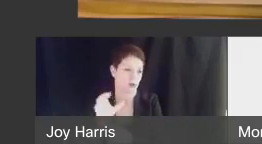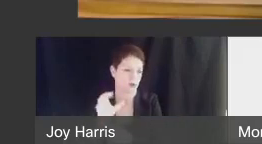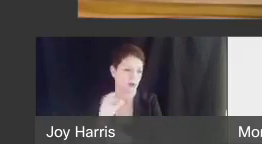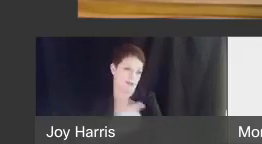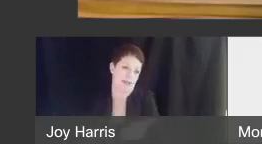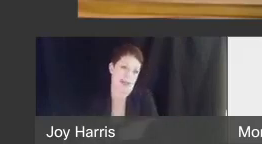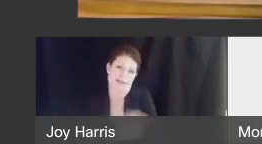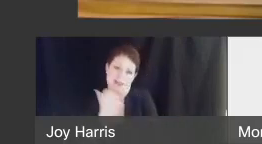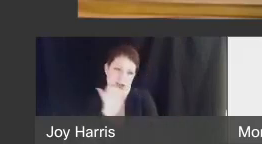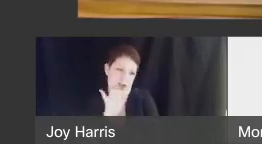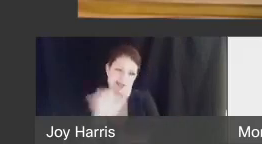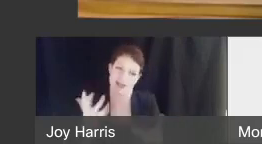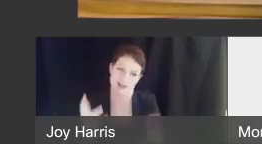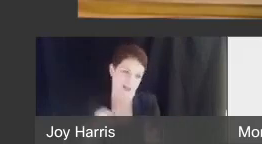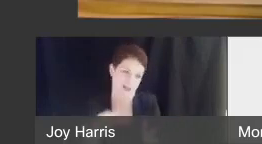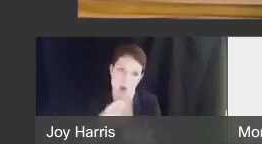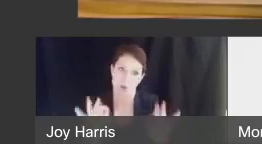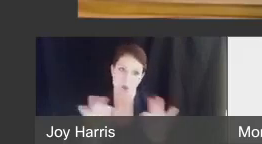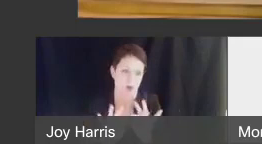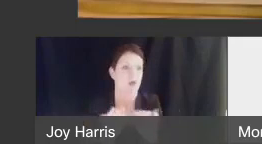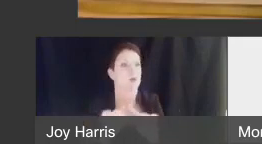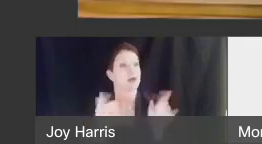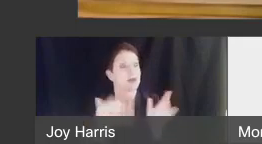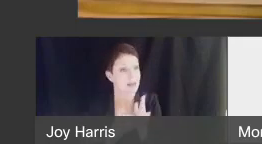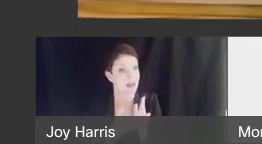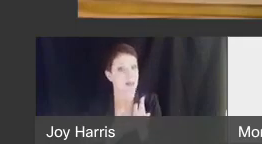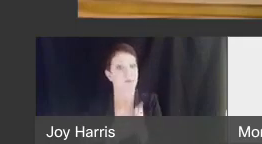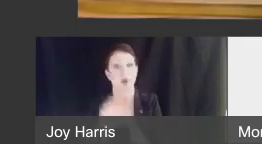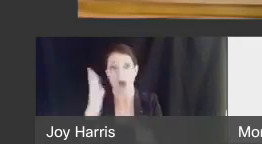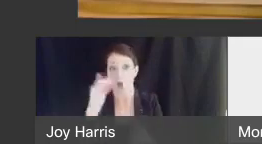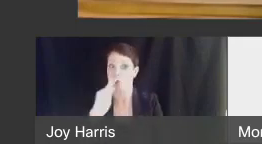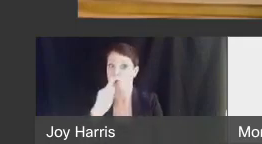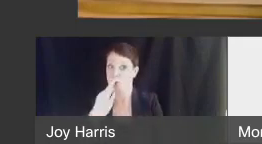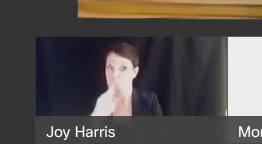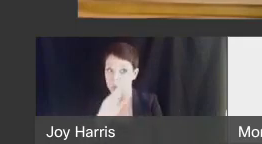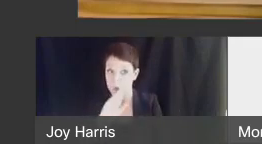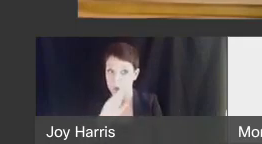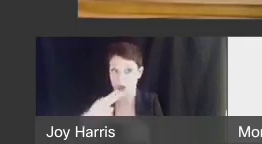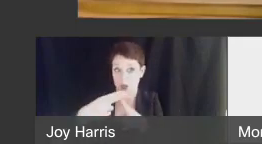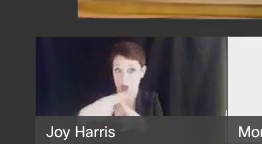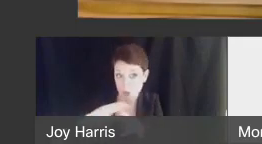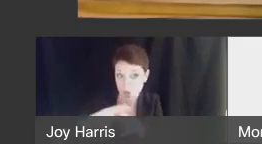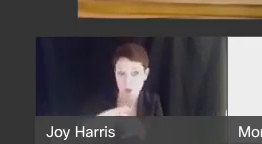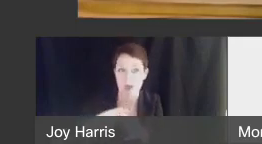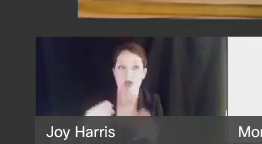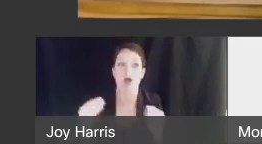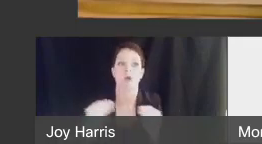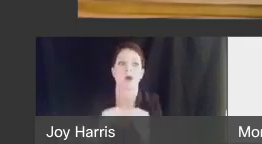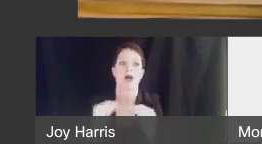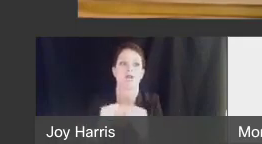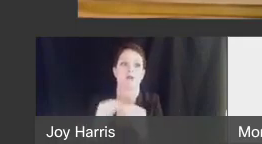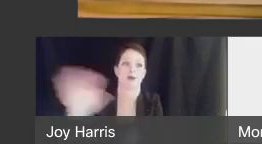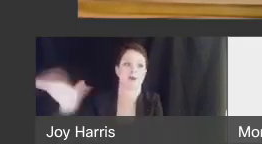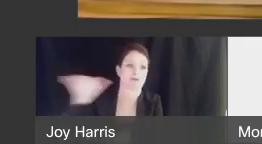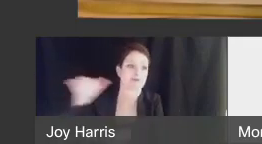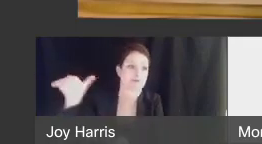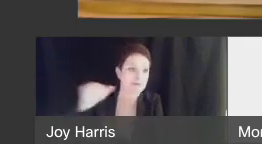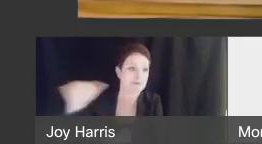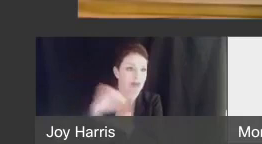So our hope is that we're going to soon get much larger weekly shipments of vaccine and then we